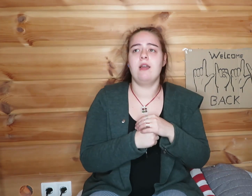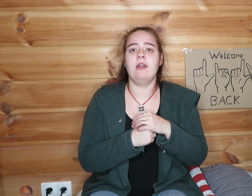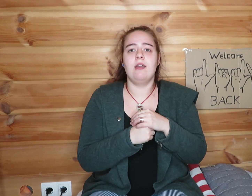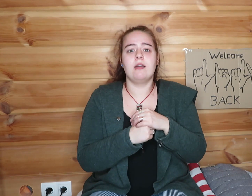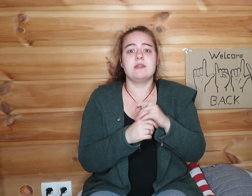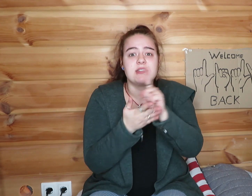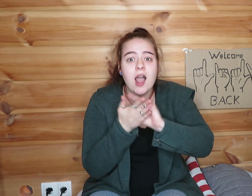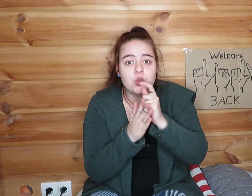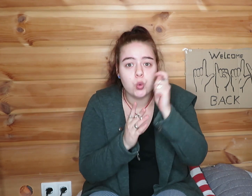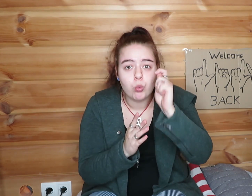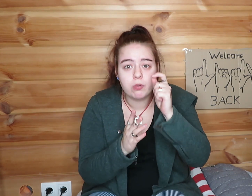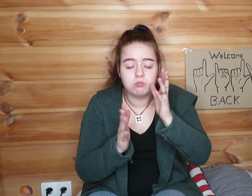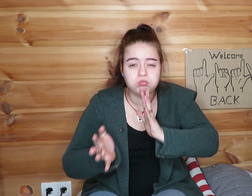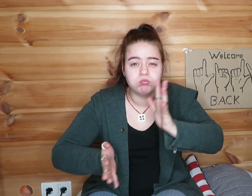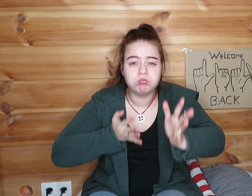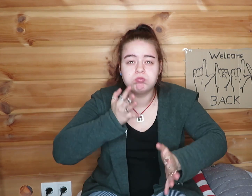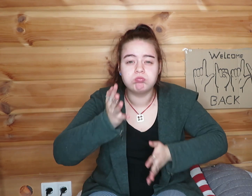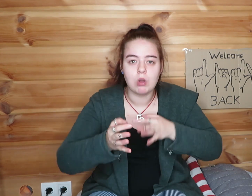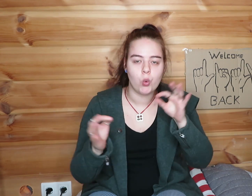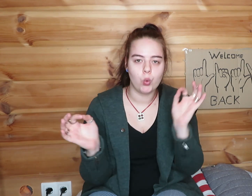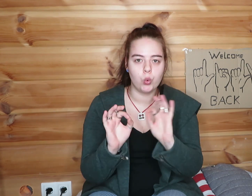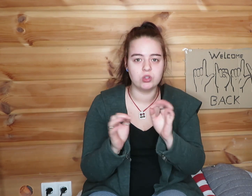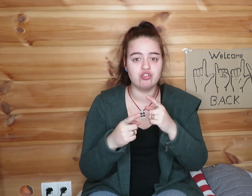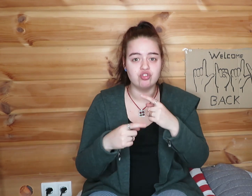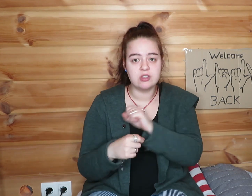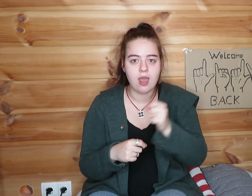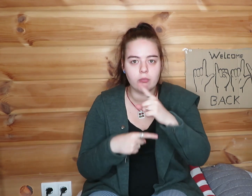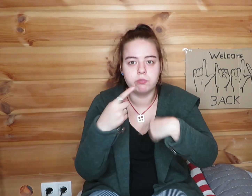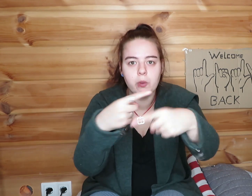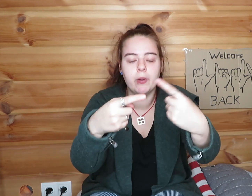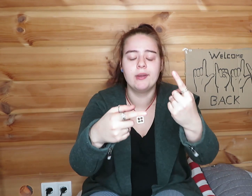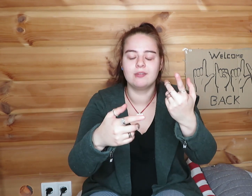You can sign in slow motion or in fast forward.